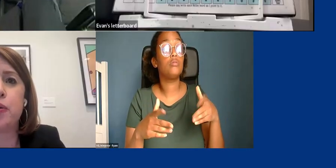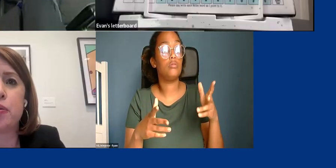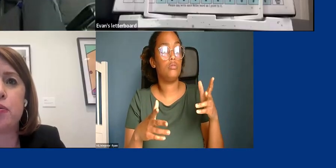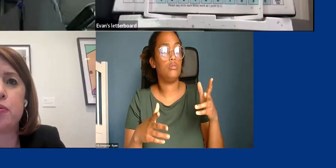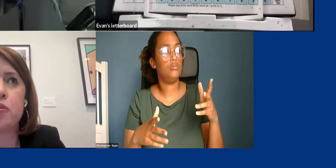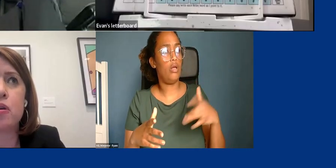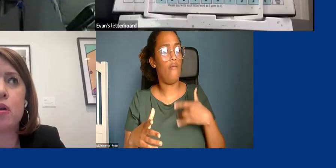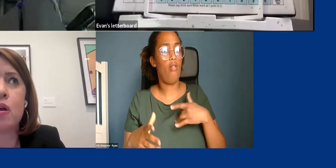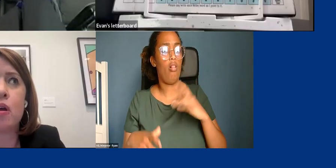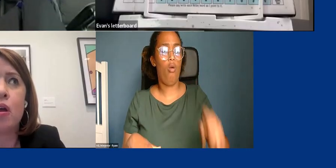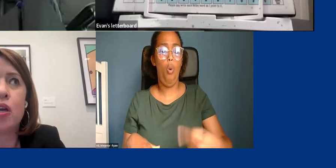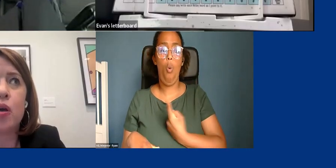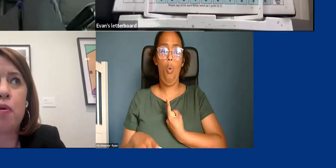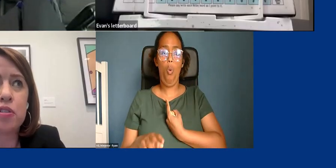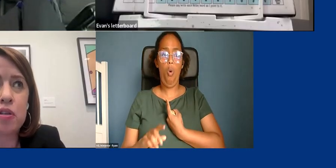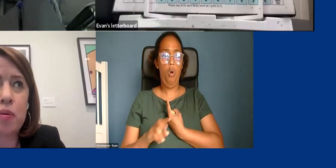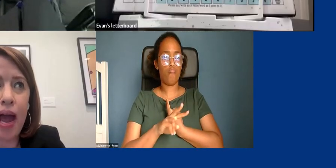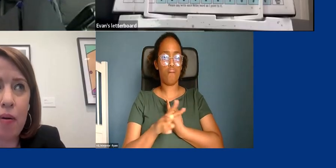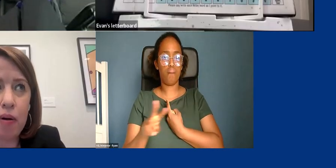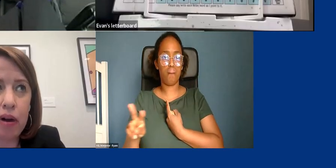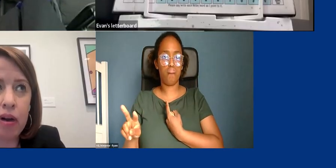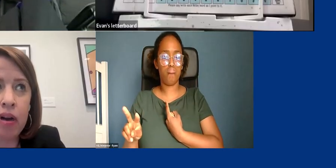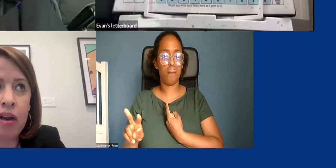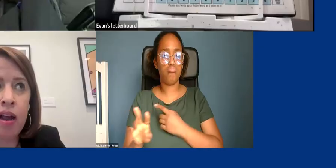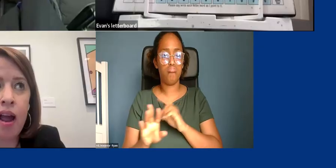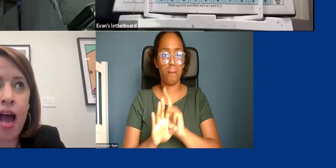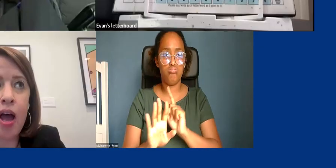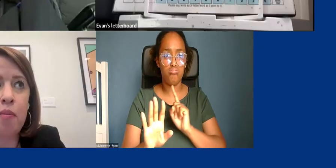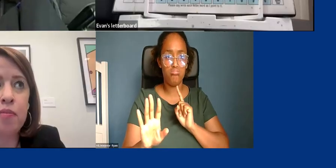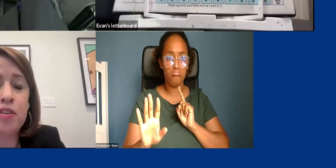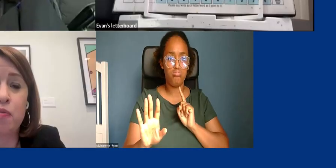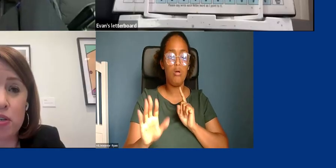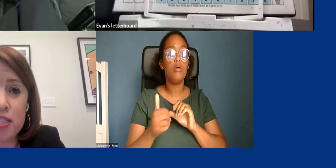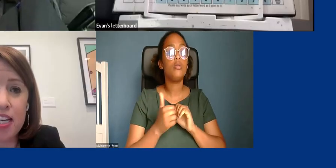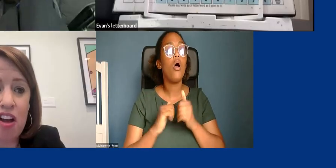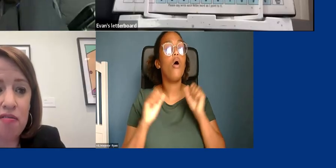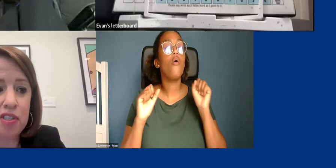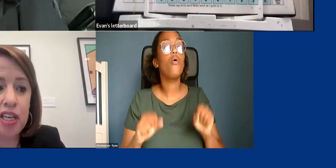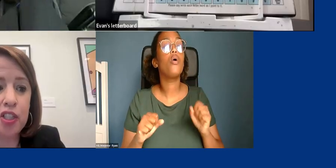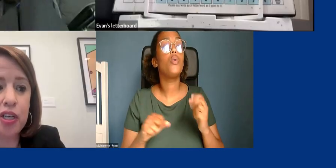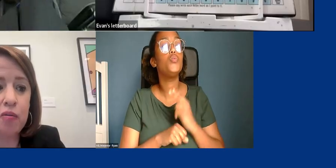you use your personal power to force the conversation